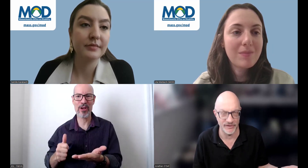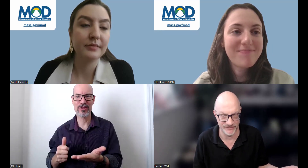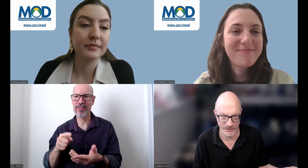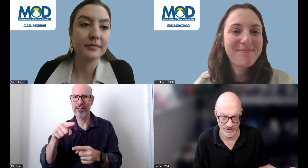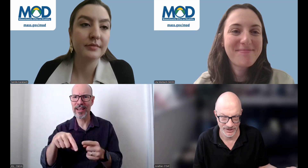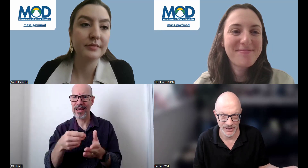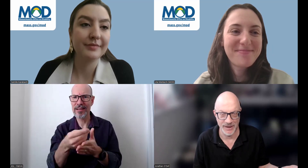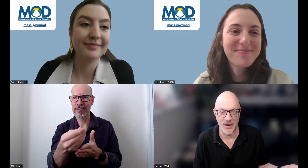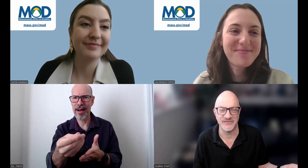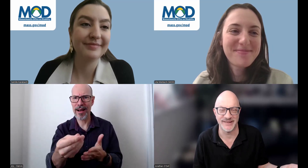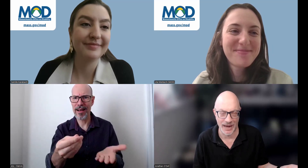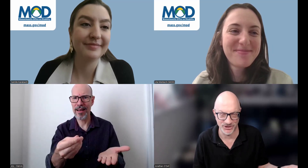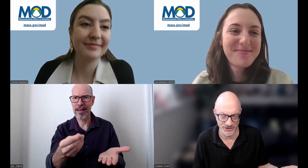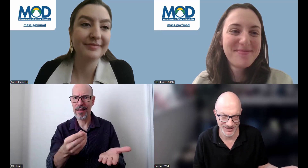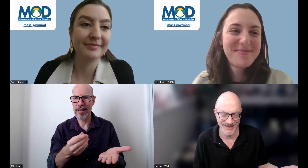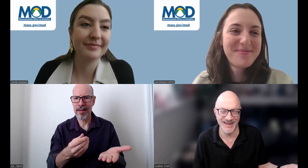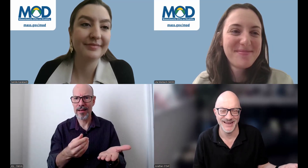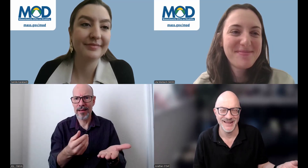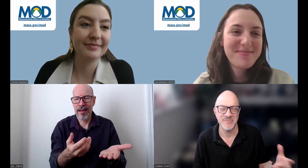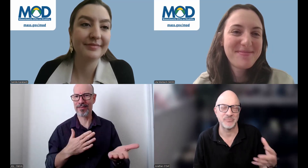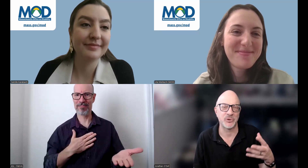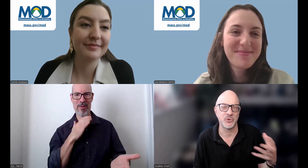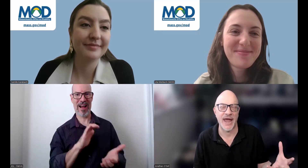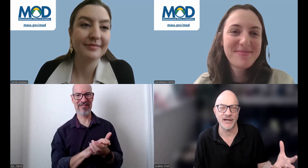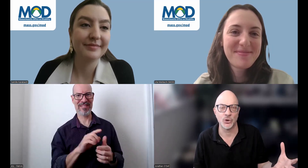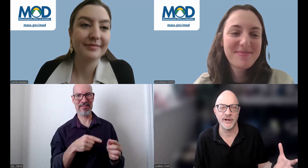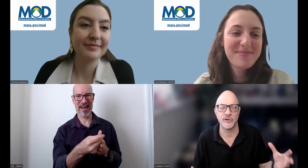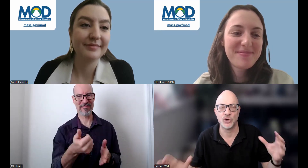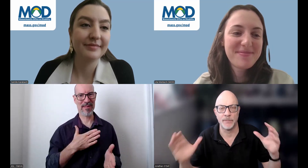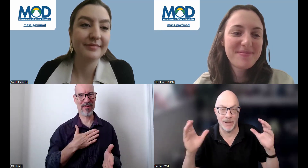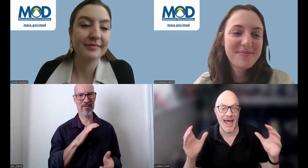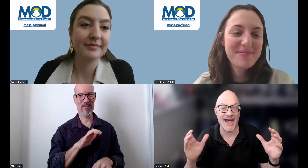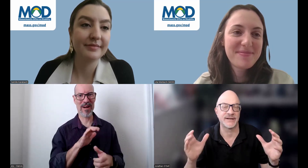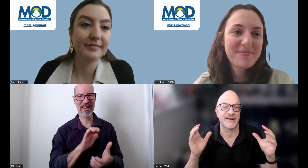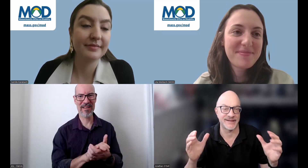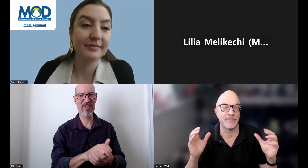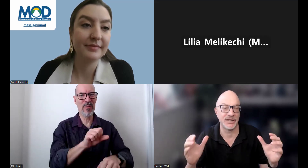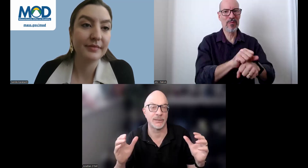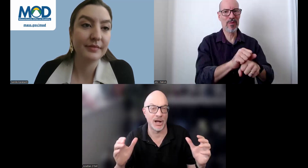CART services, these people are not for sale, you can't buy my